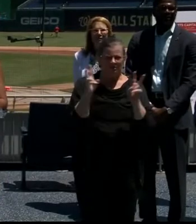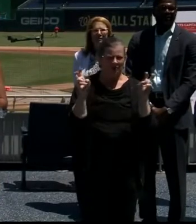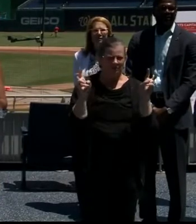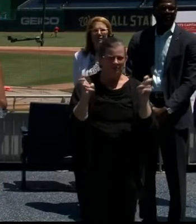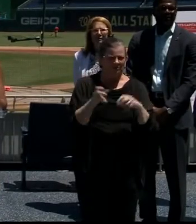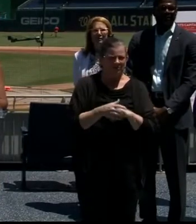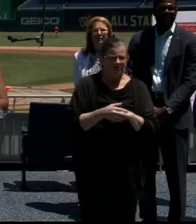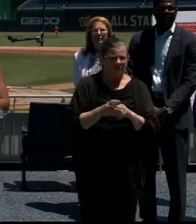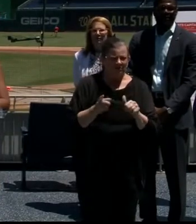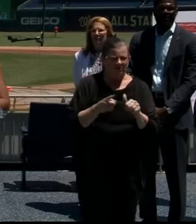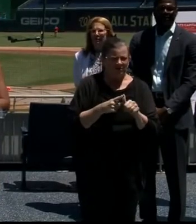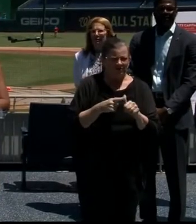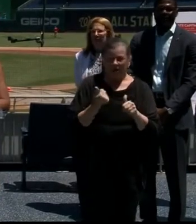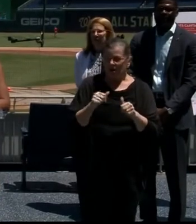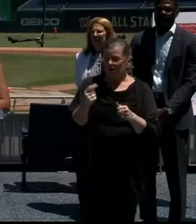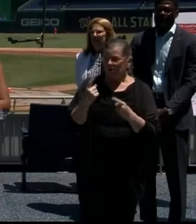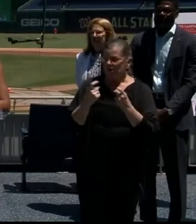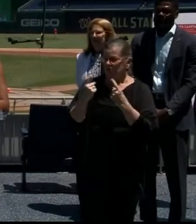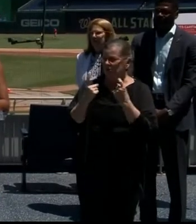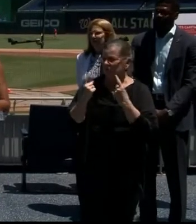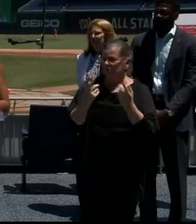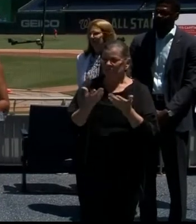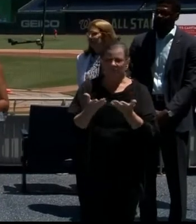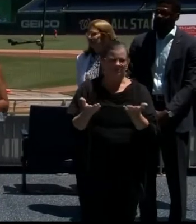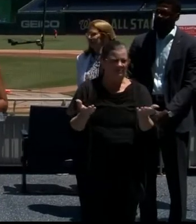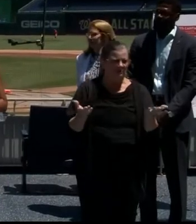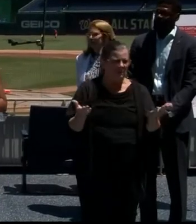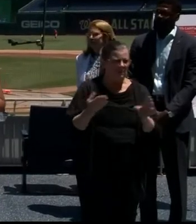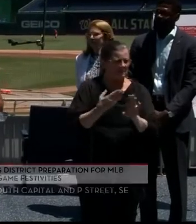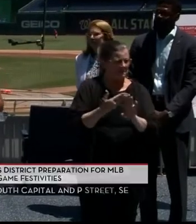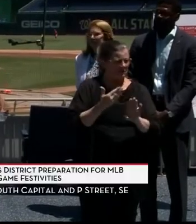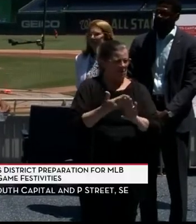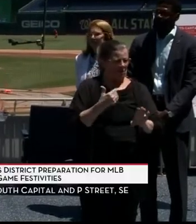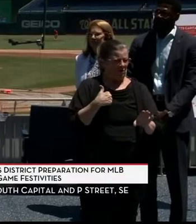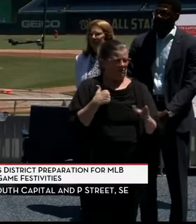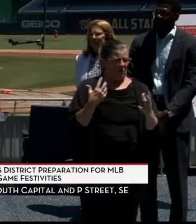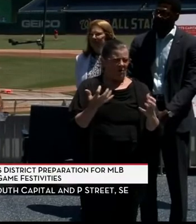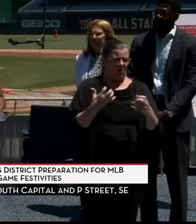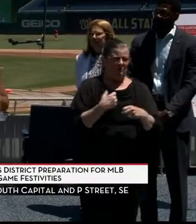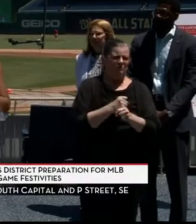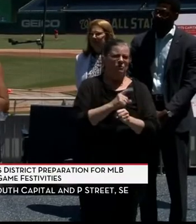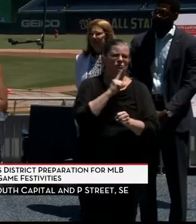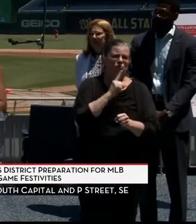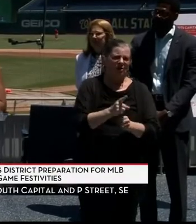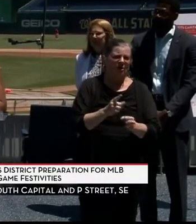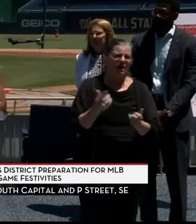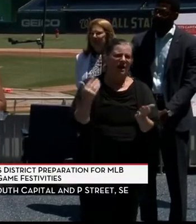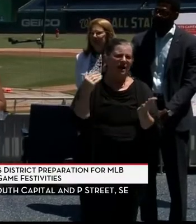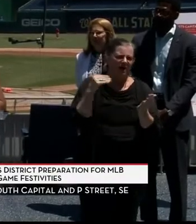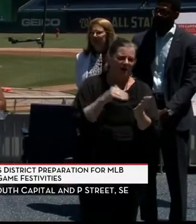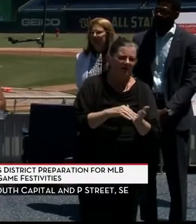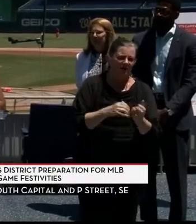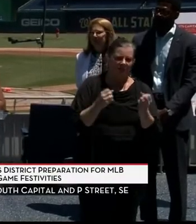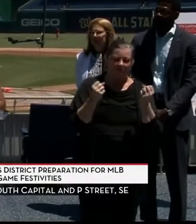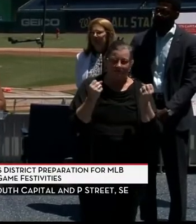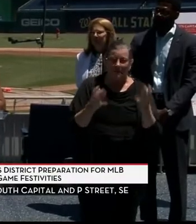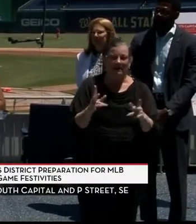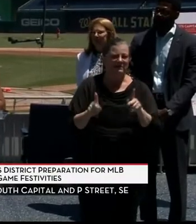BEFORE WE DO THAT, I JUST WANT TO MAKE SURE I THANK AGAIN ALL OF -- SO MANY PEOPLE HAVE BEEN WORKING HARD TO GET READY FOR